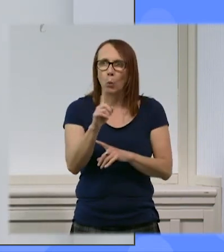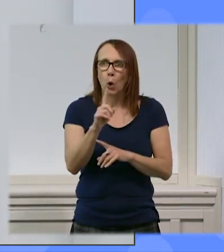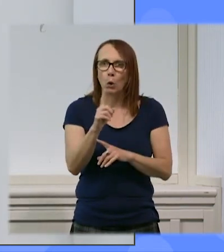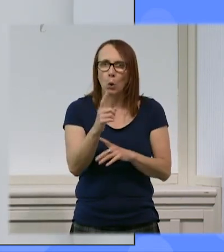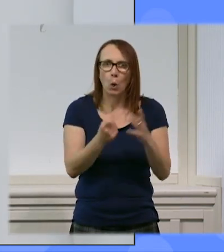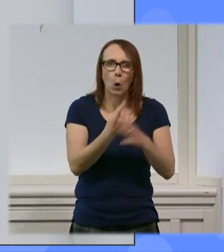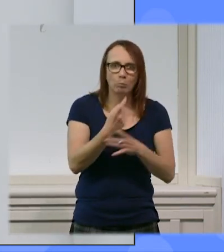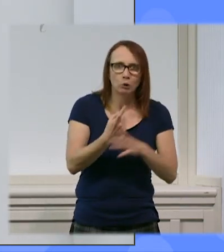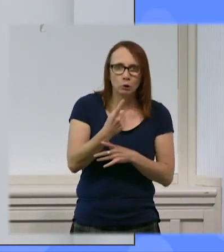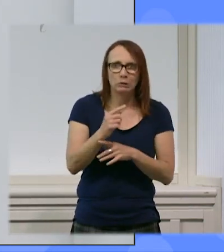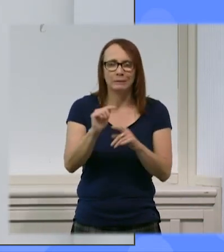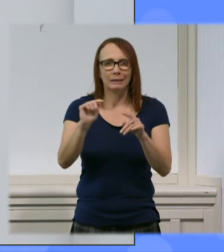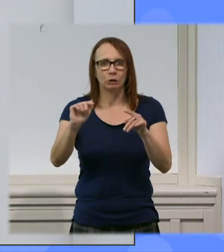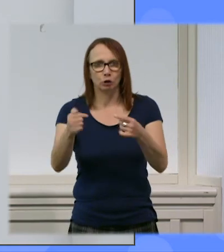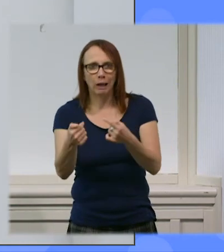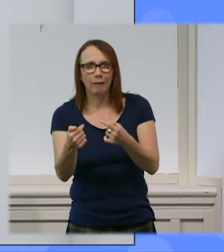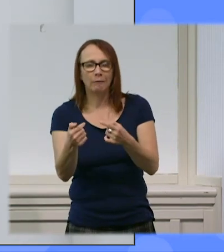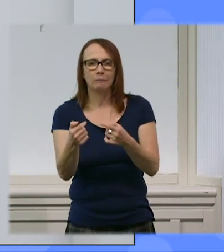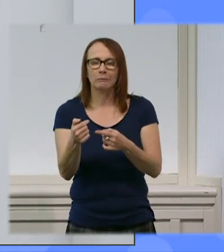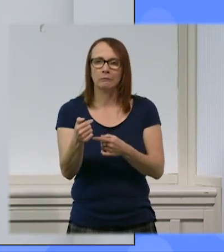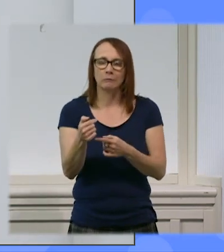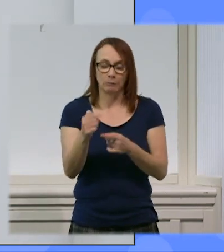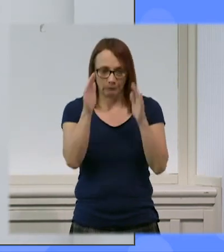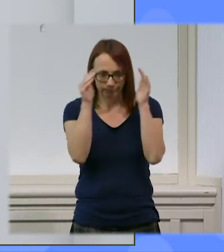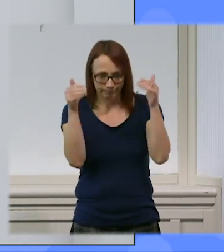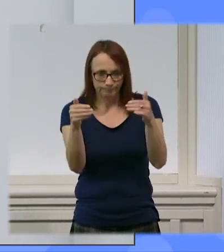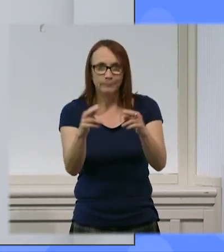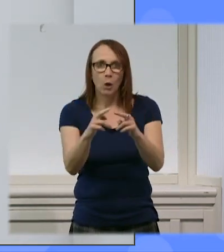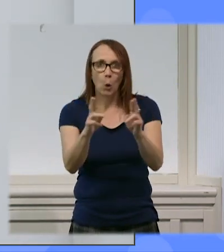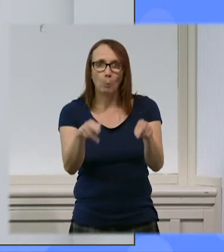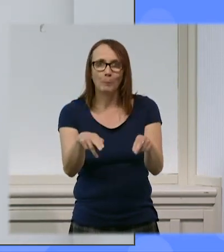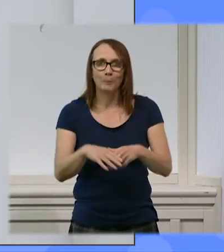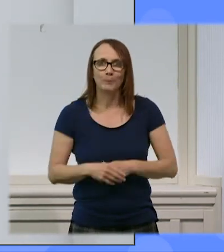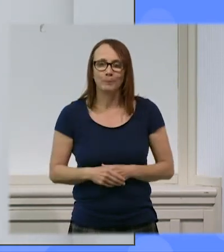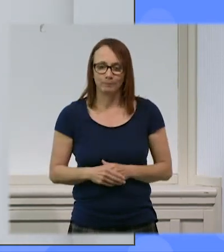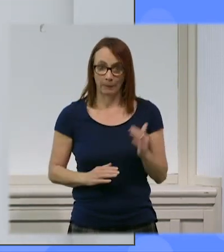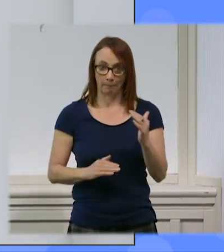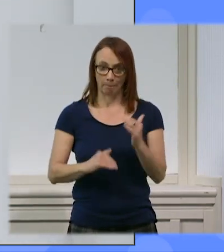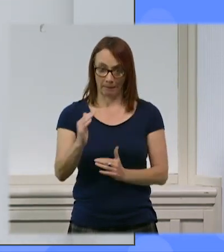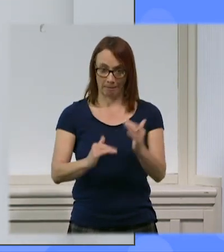some of the challenges I want to focus on homes the building's we live in so